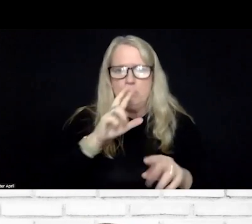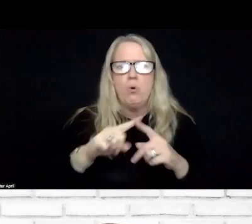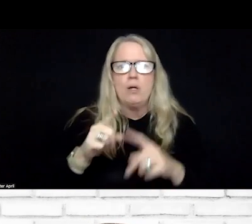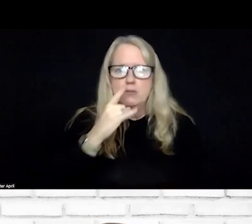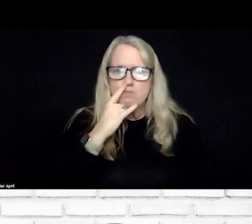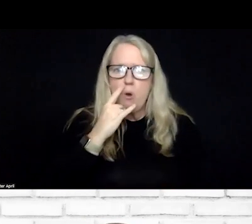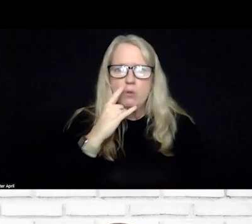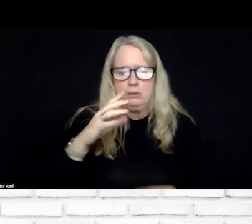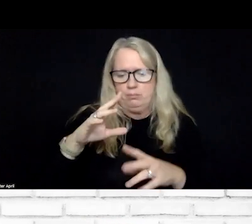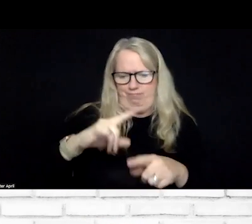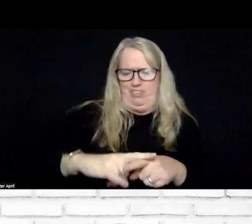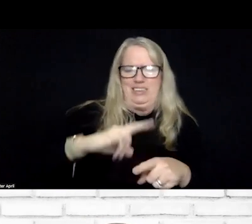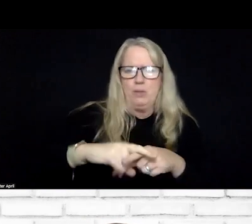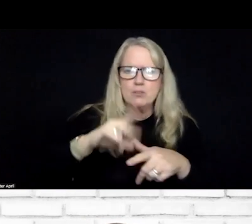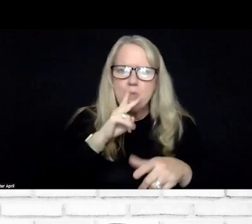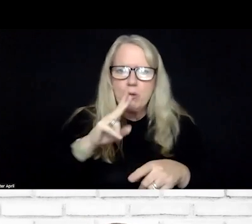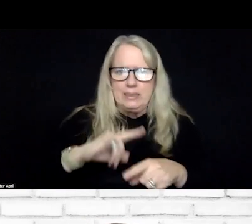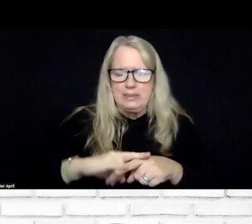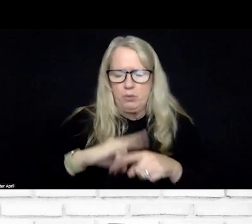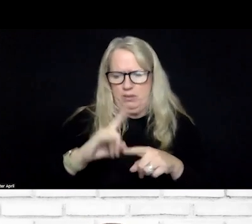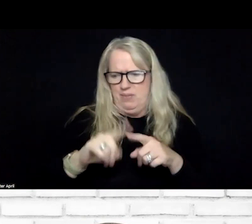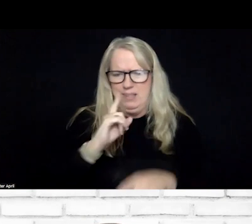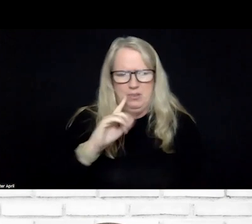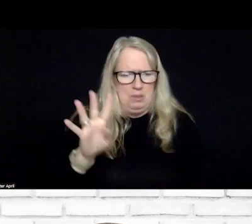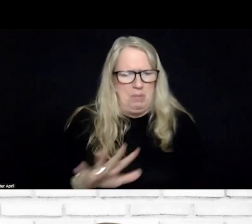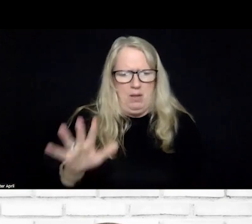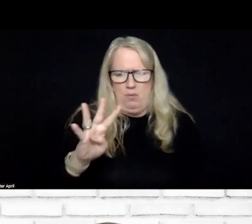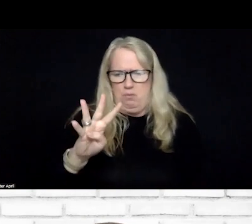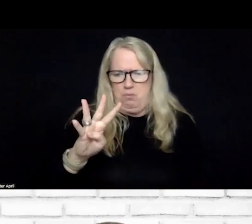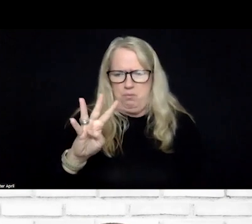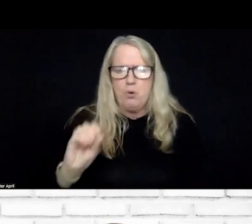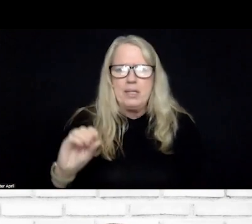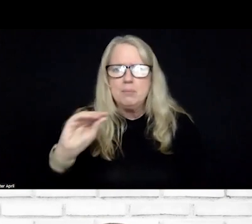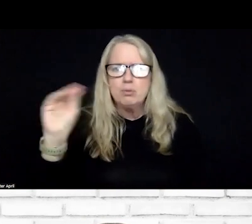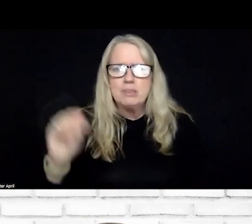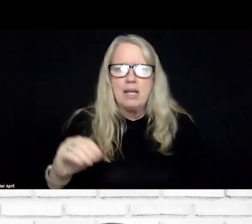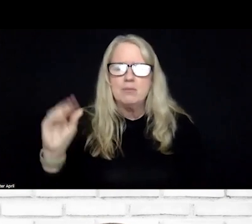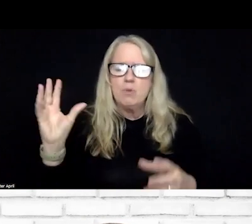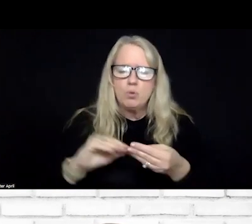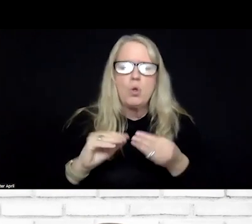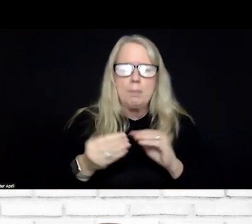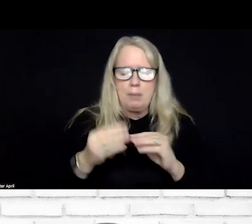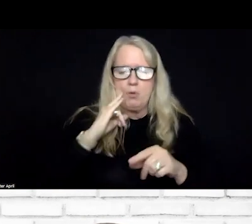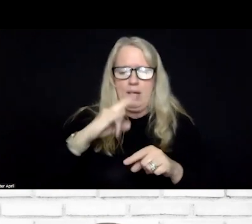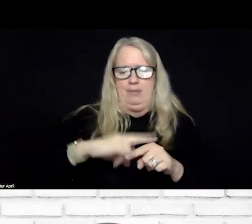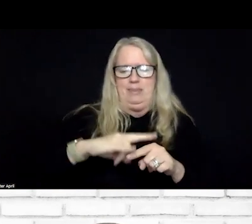IN THE PAST MONTH. THAT ACCOUNTED FOR 40% OF THE CIGARETTES BEING